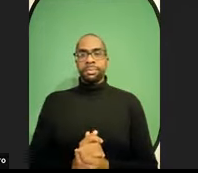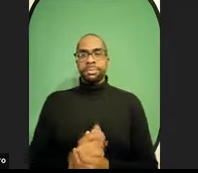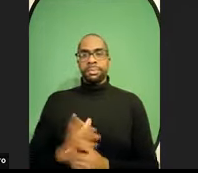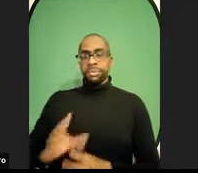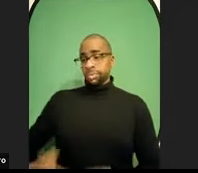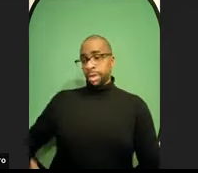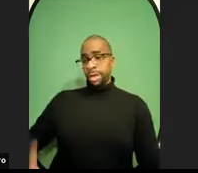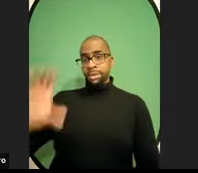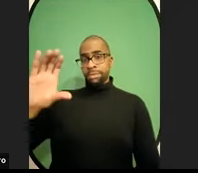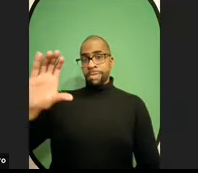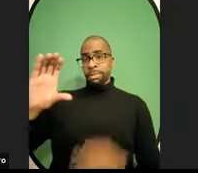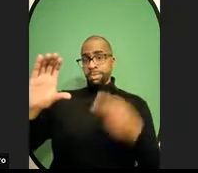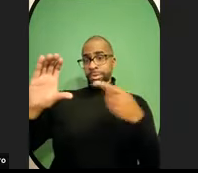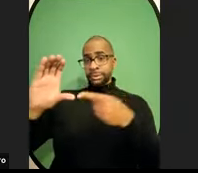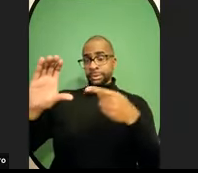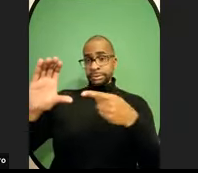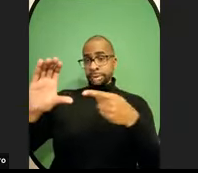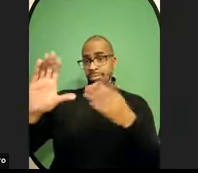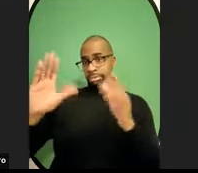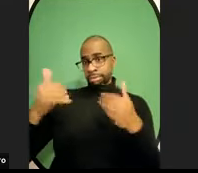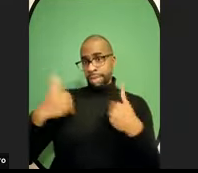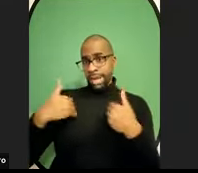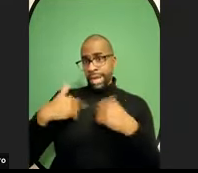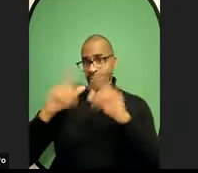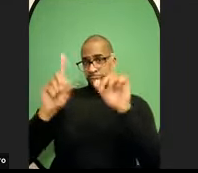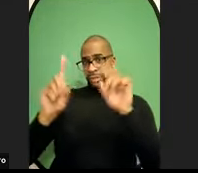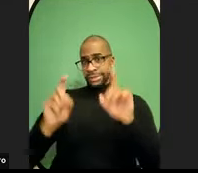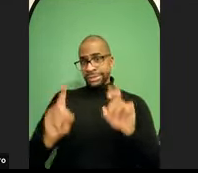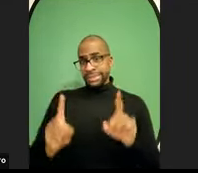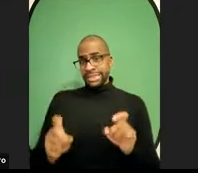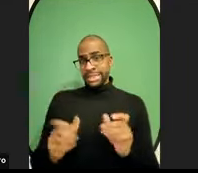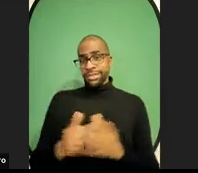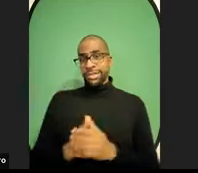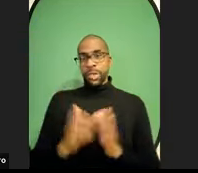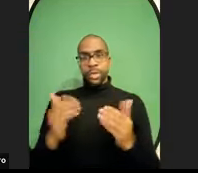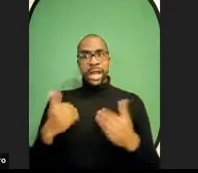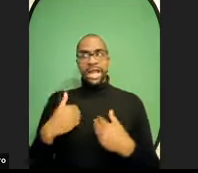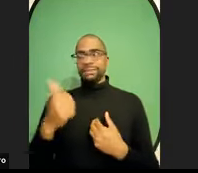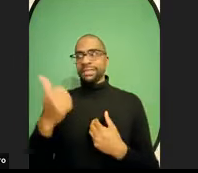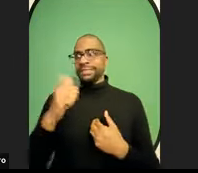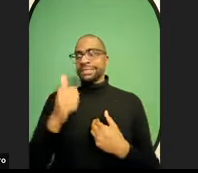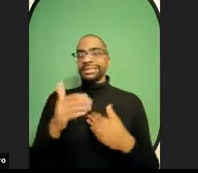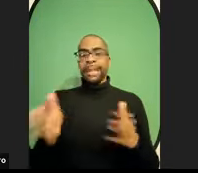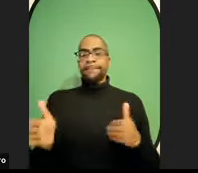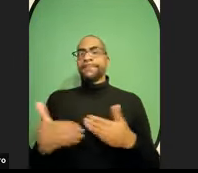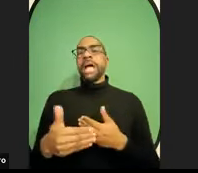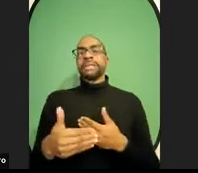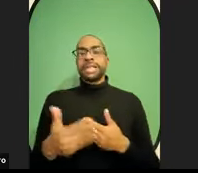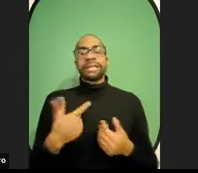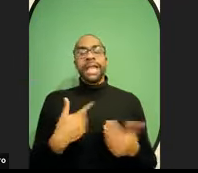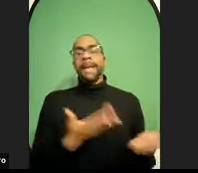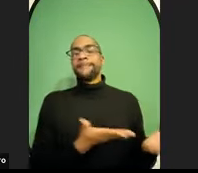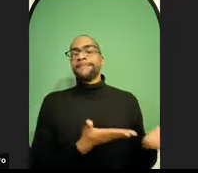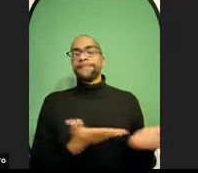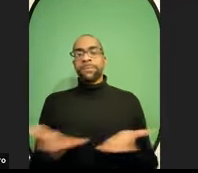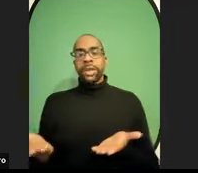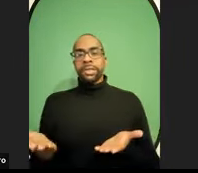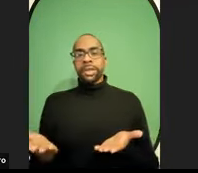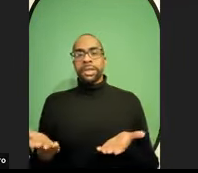next to me. I'm tests, and I have boxes of like I'm tests, and I have boxes of like all these tests that I have. and I and I have like 10 bucks and I have like 10 boxes and I'm